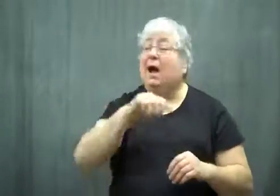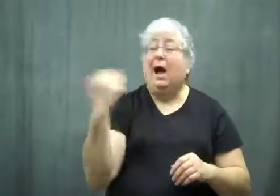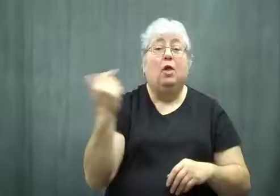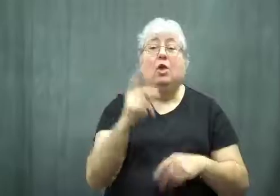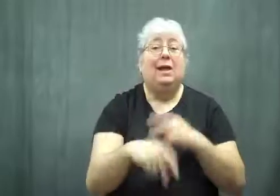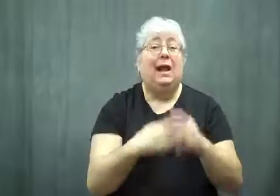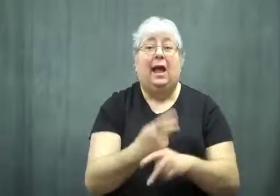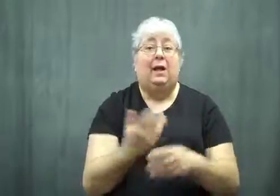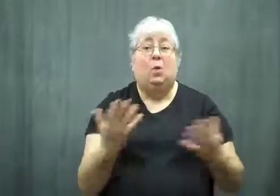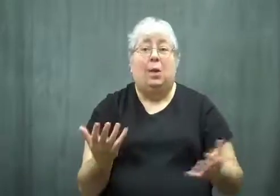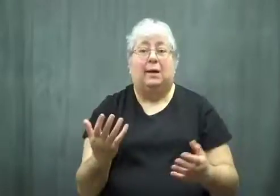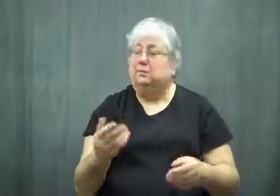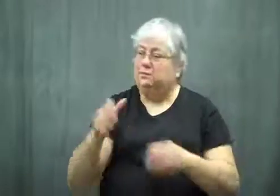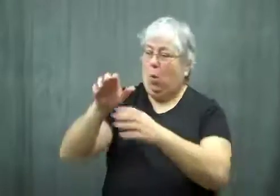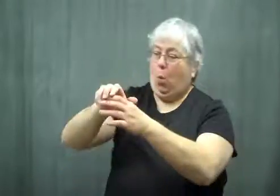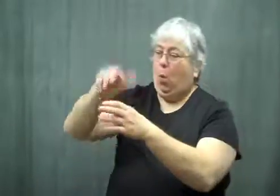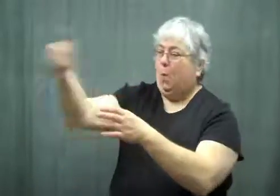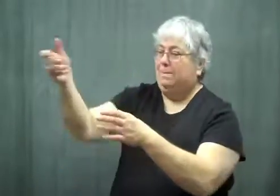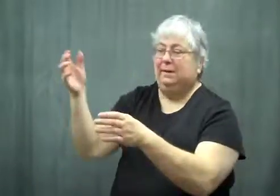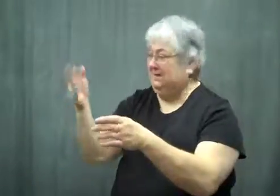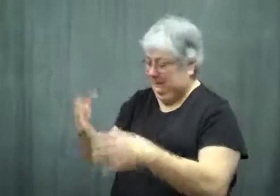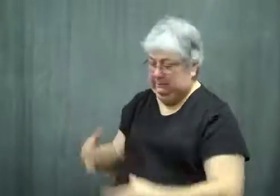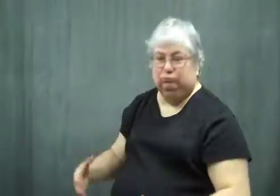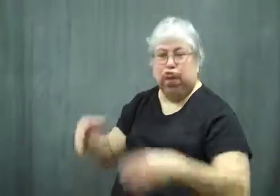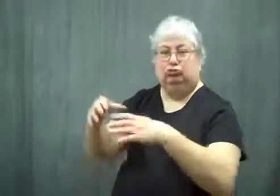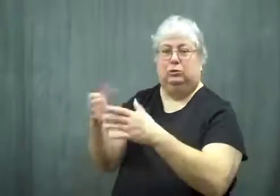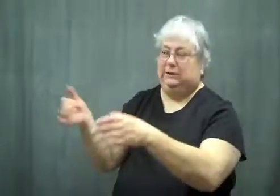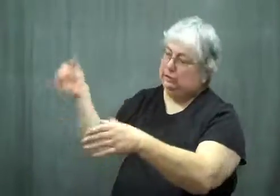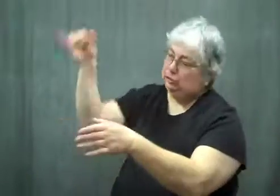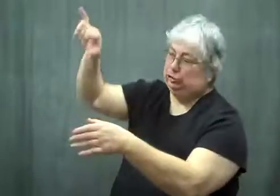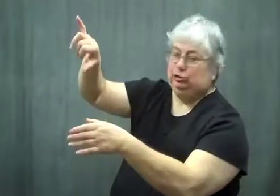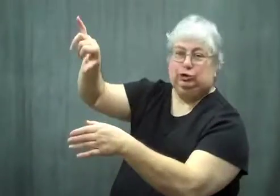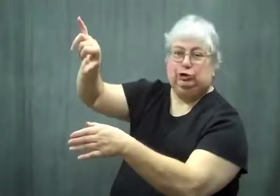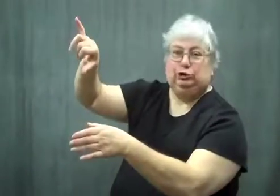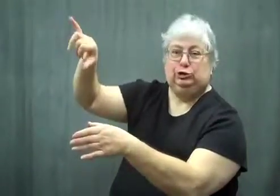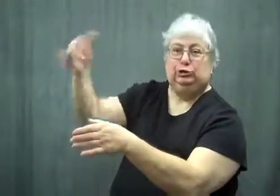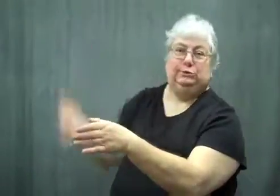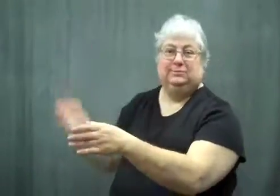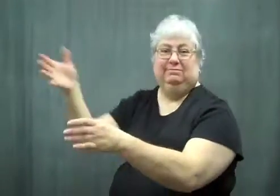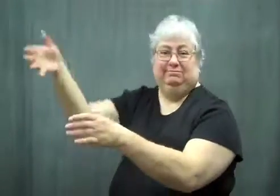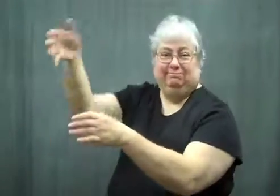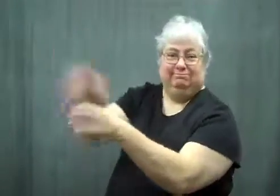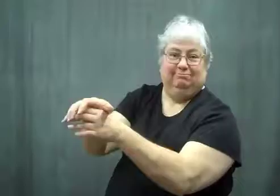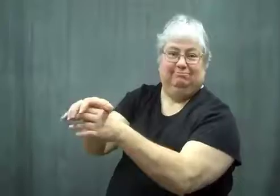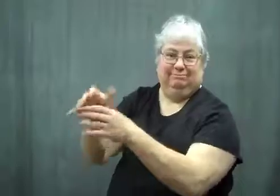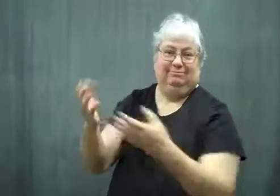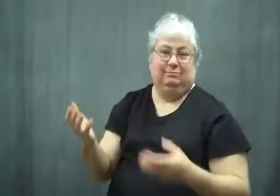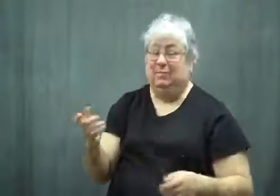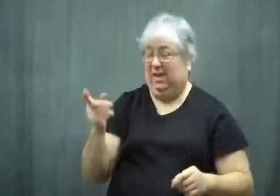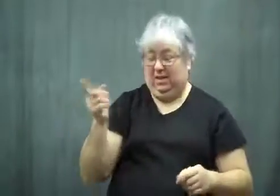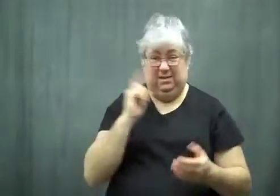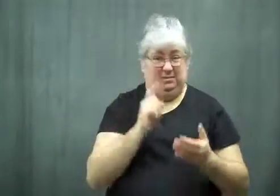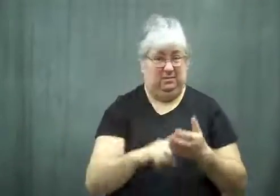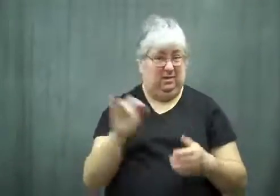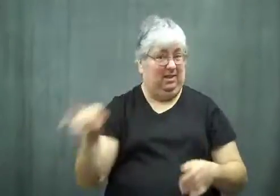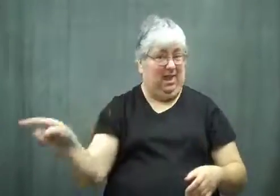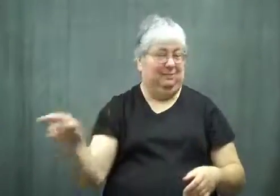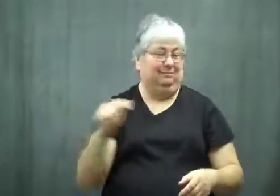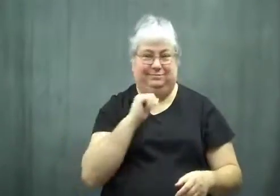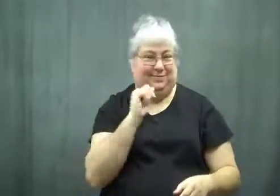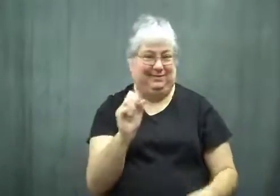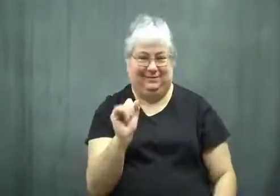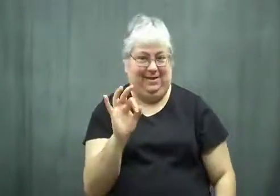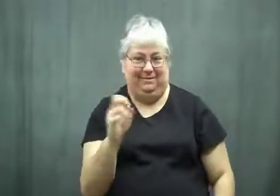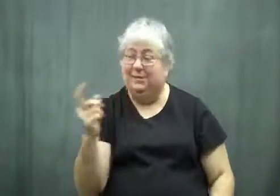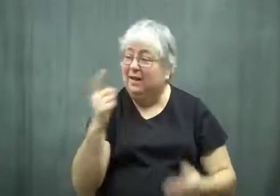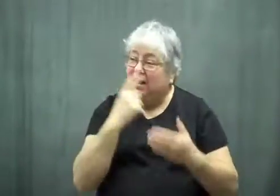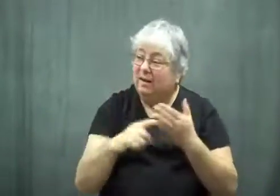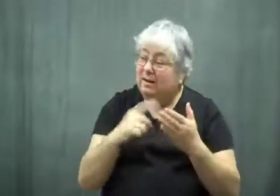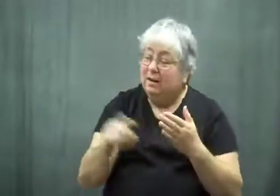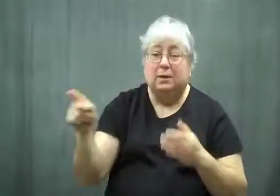The other kind is refillable, where the top opens and soap is poured in.